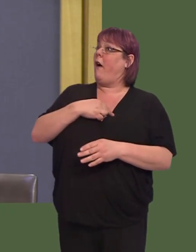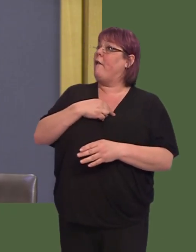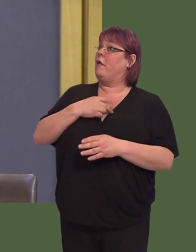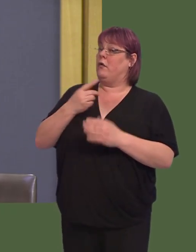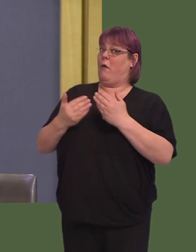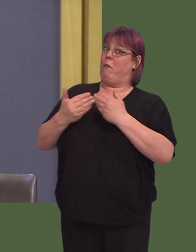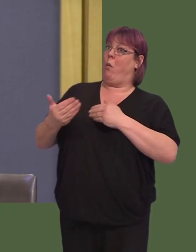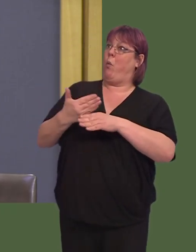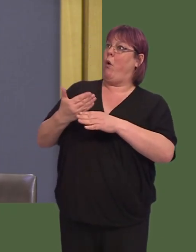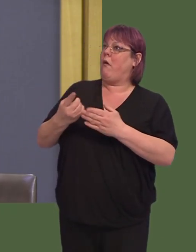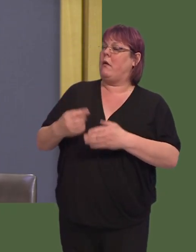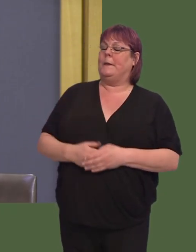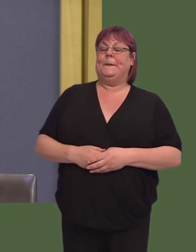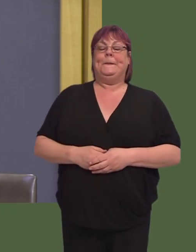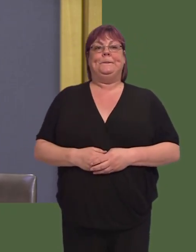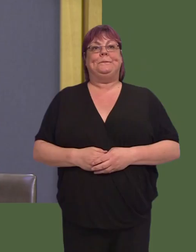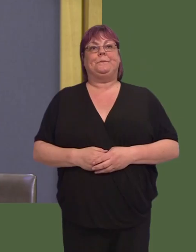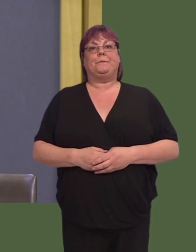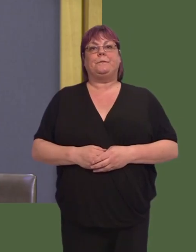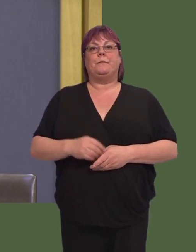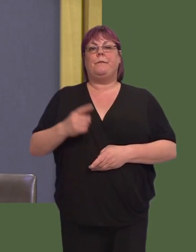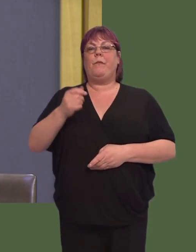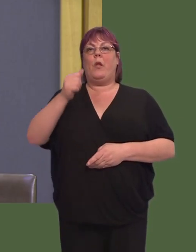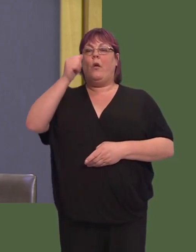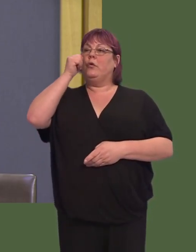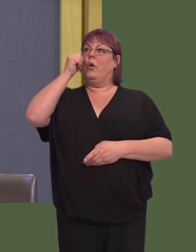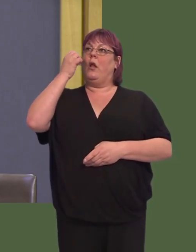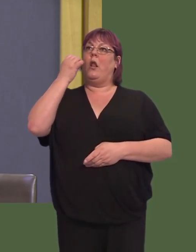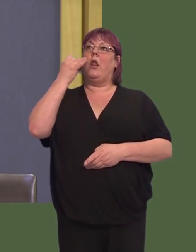Last week saw perhaps the most game-changing announcement on the holiday hunger agenda